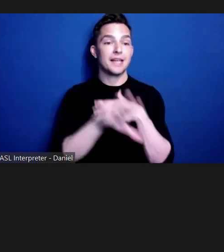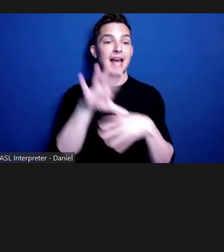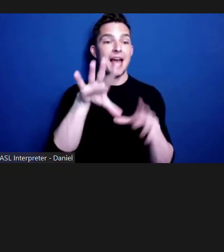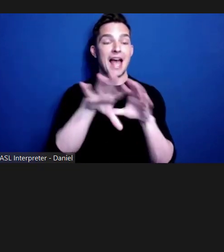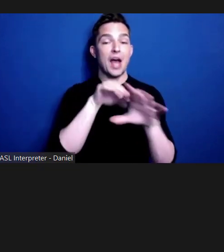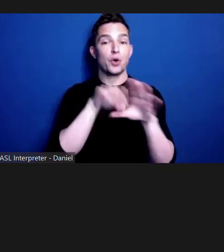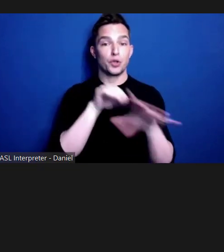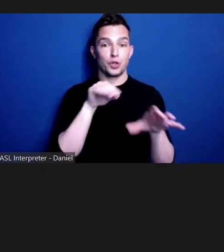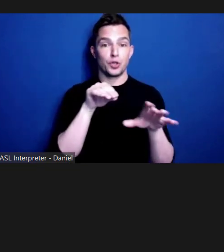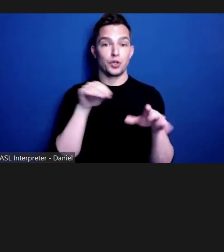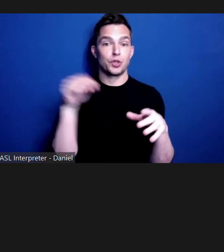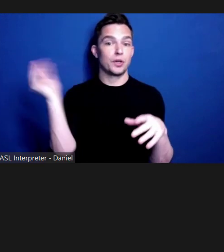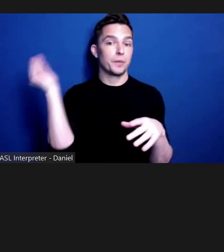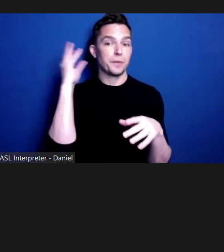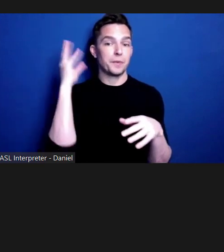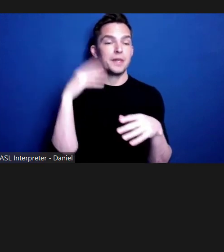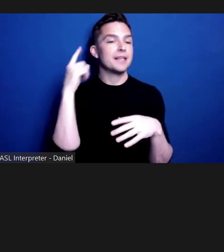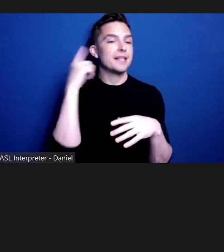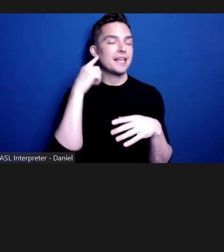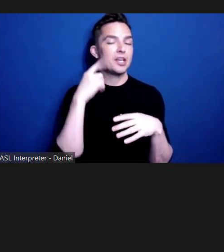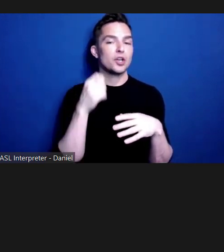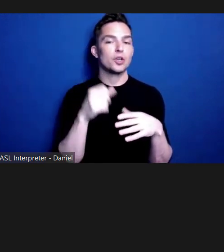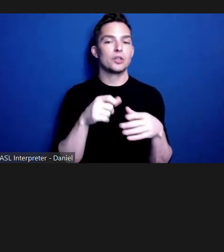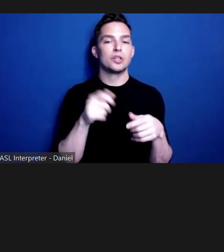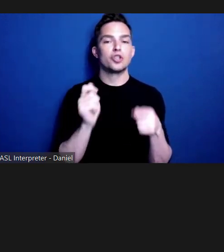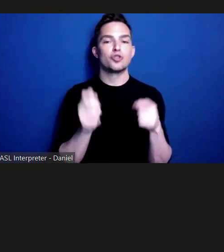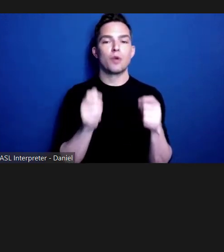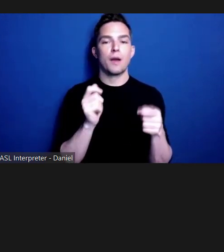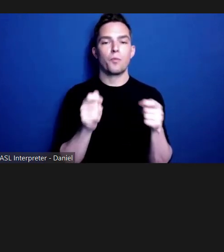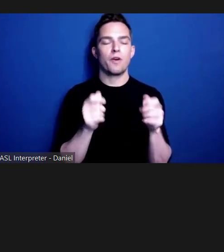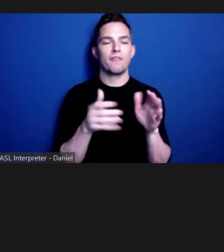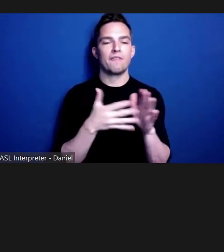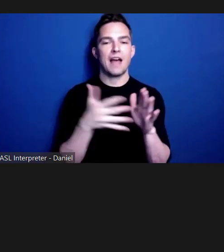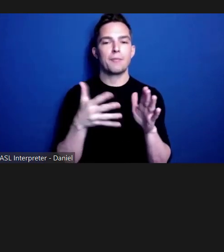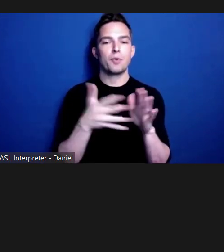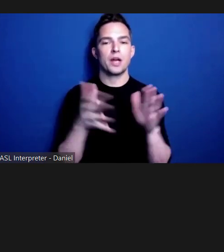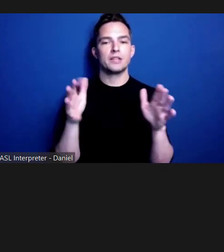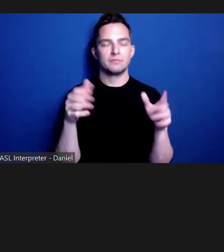which then moves three small bones in the middle ear.